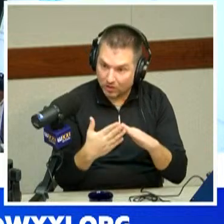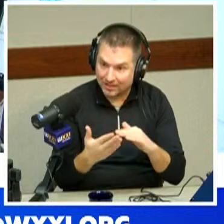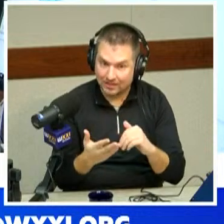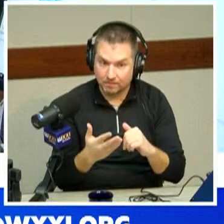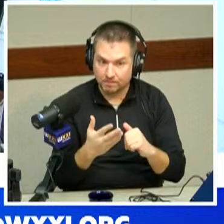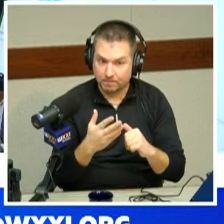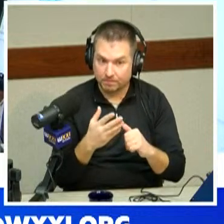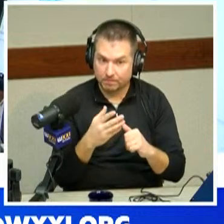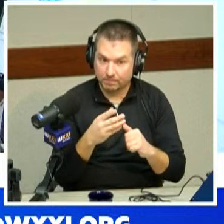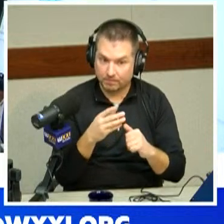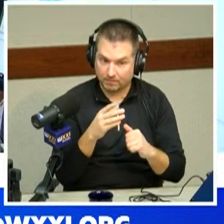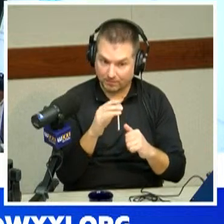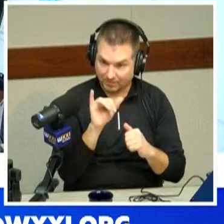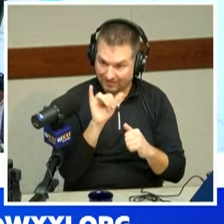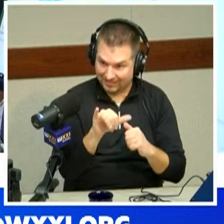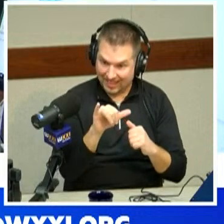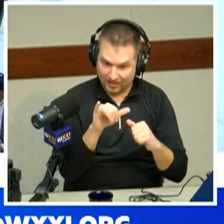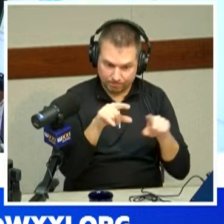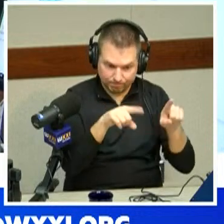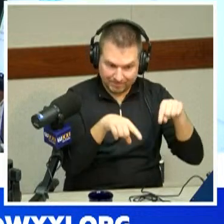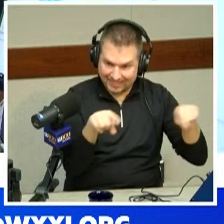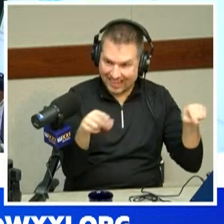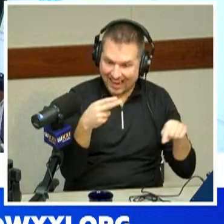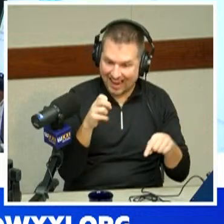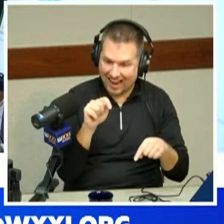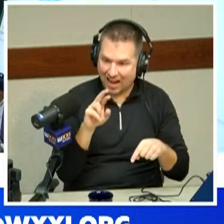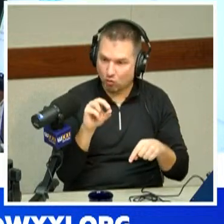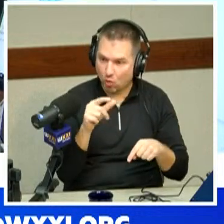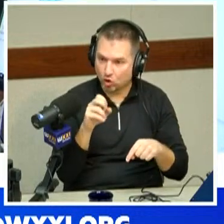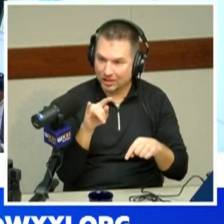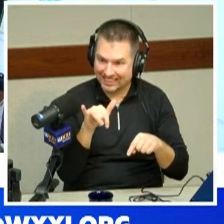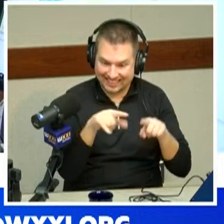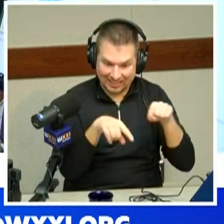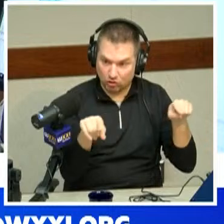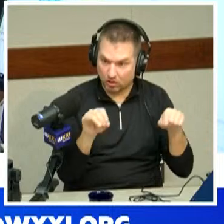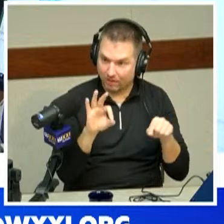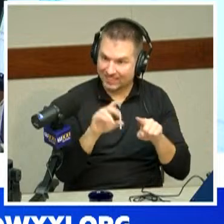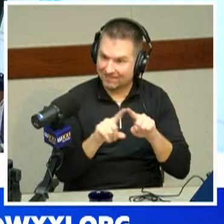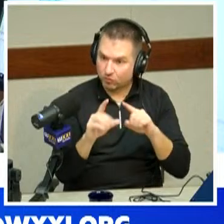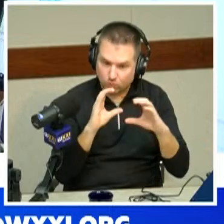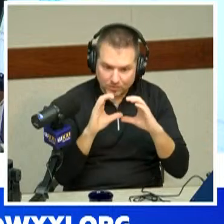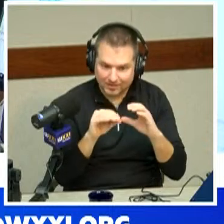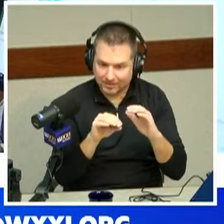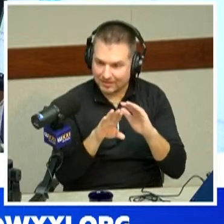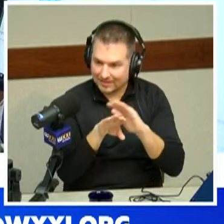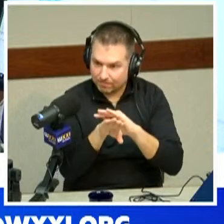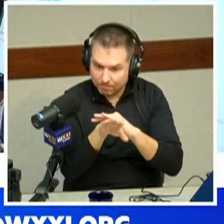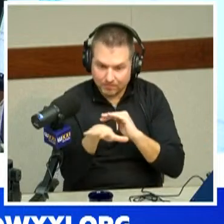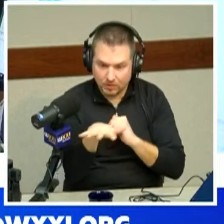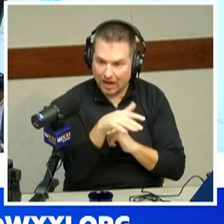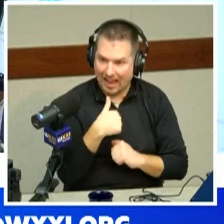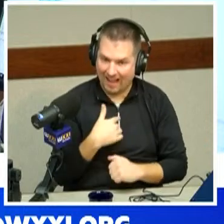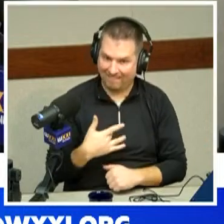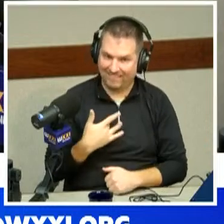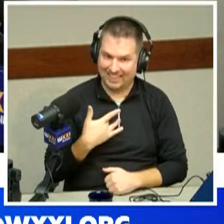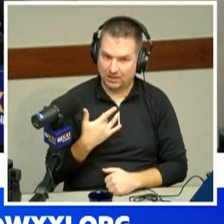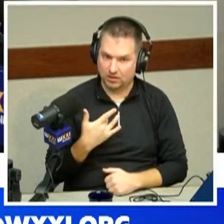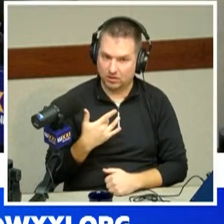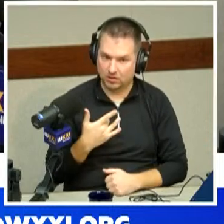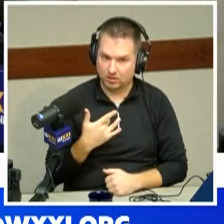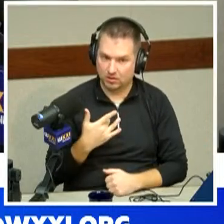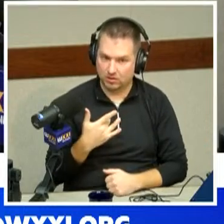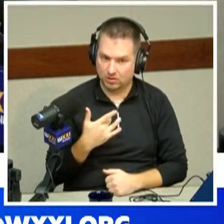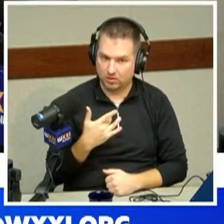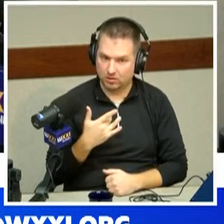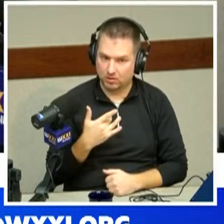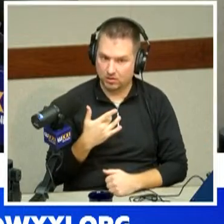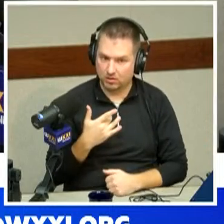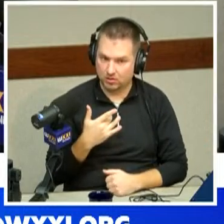this heterogenity of communication I think that's something I personally find that it's a lot of